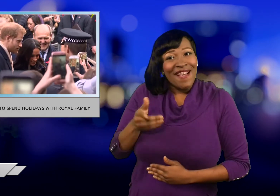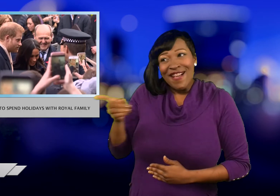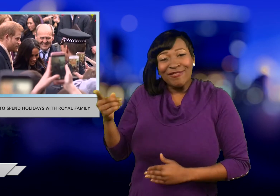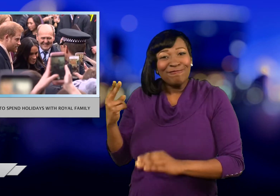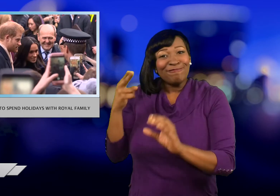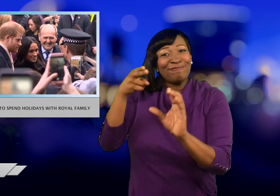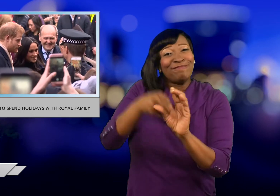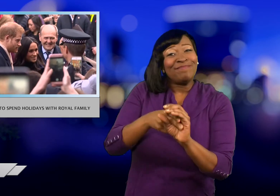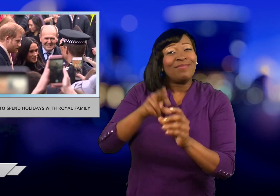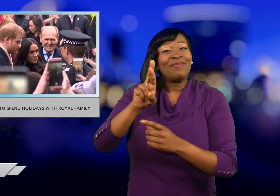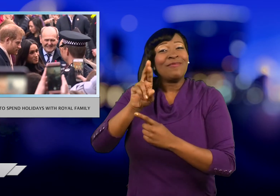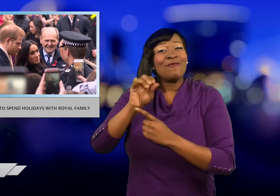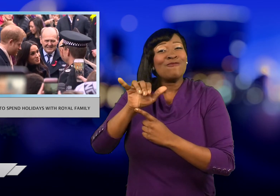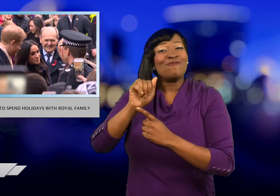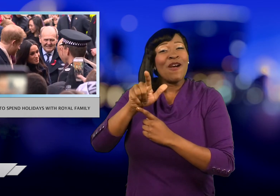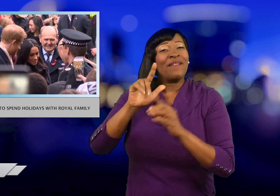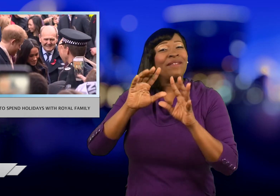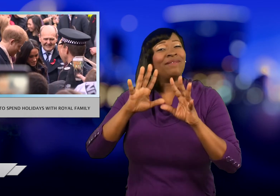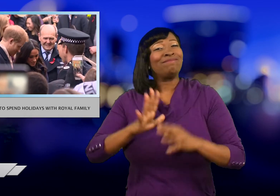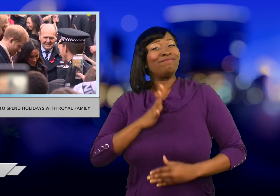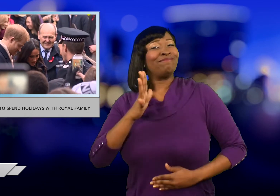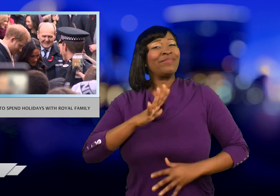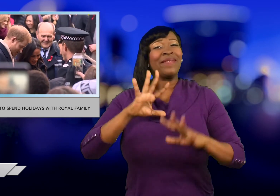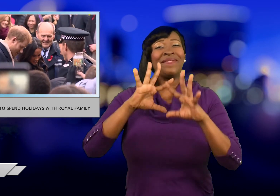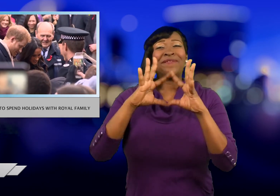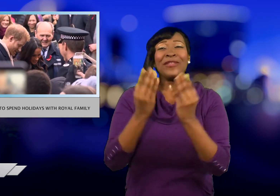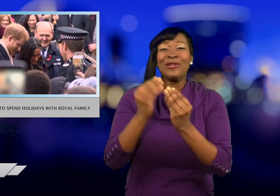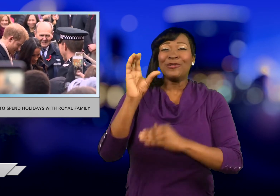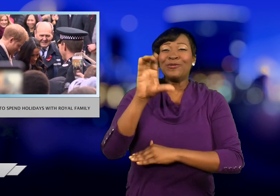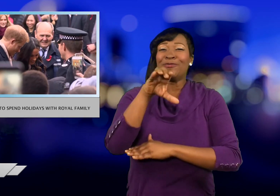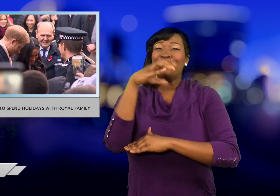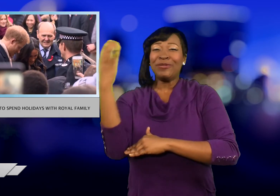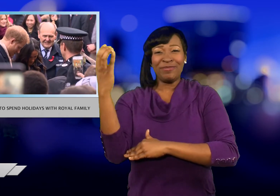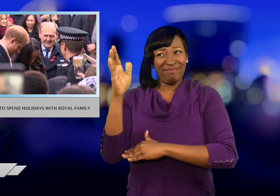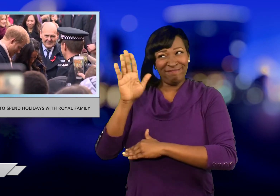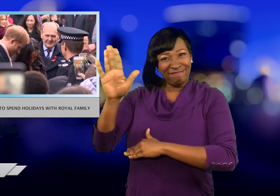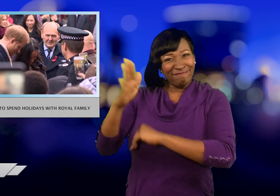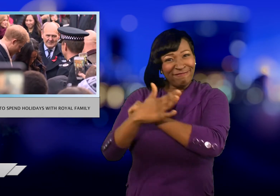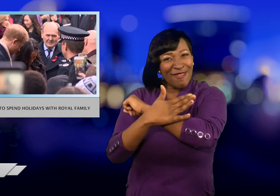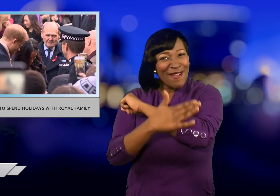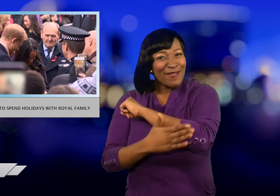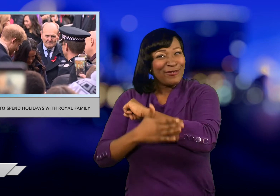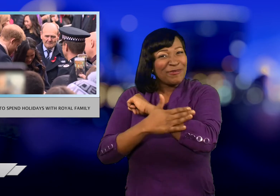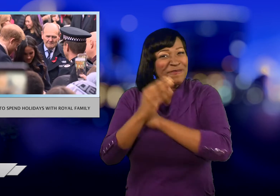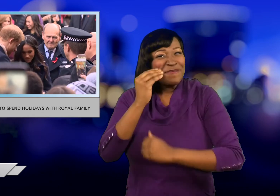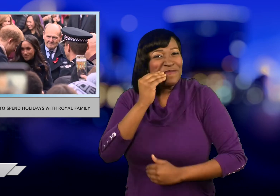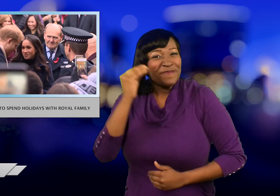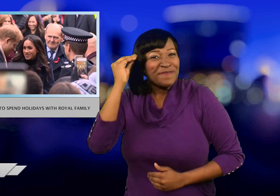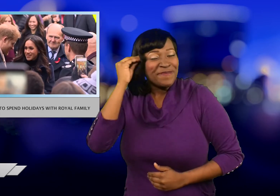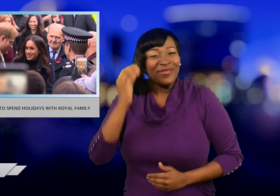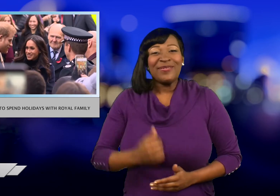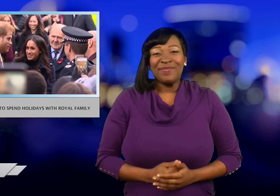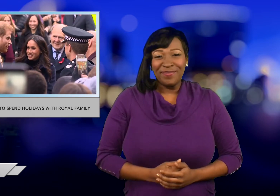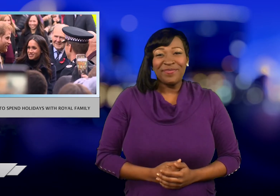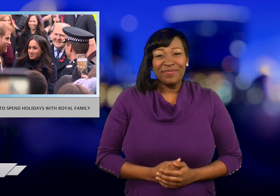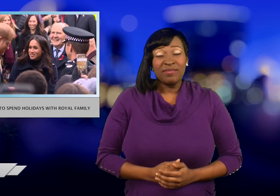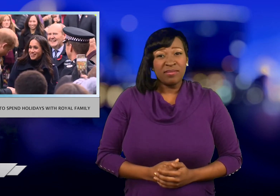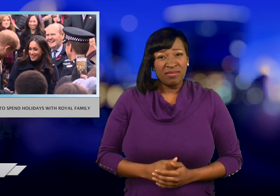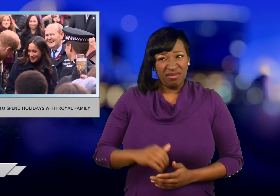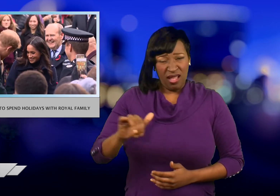other Royals for Christmas at Queen Elizabeth's country home.